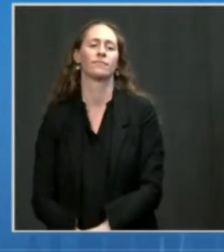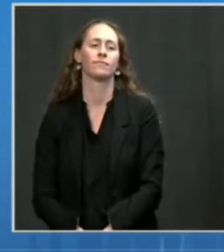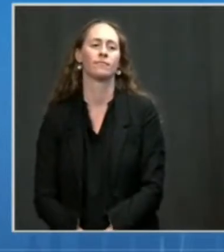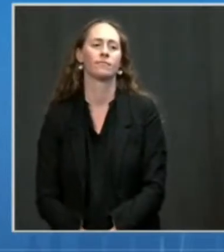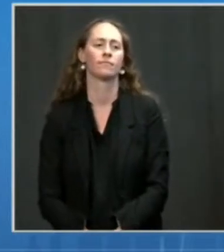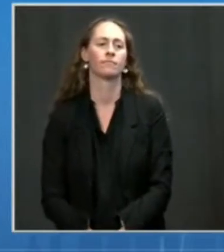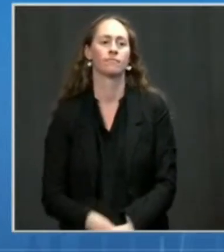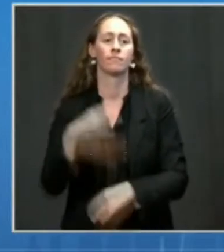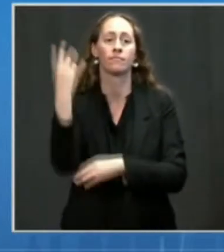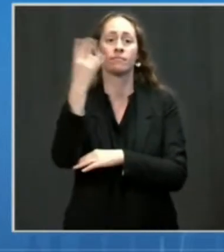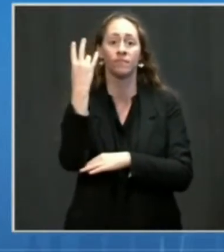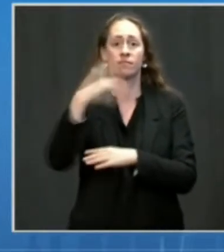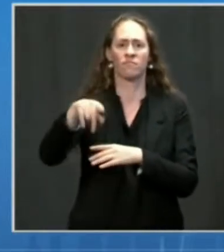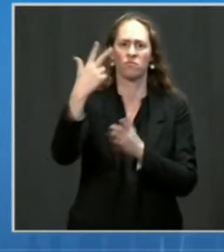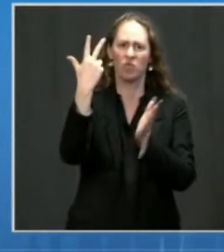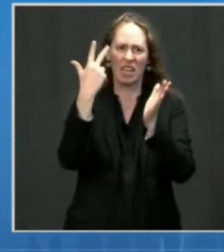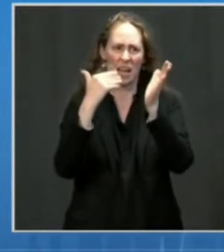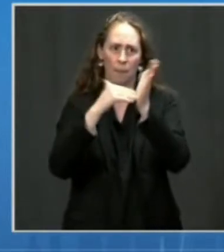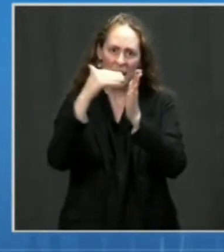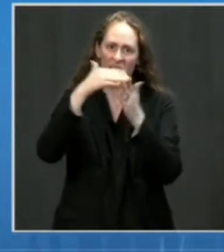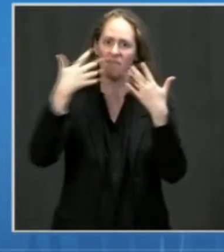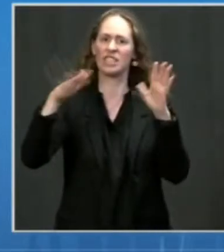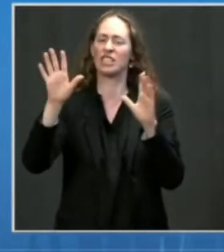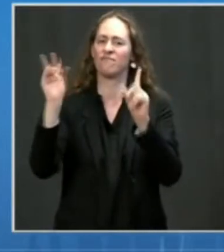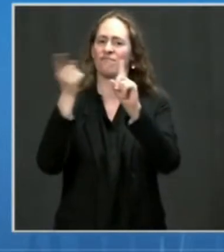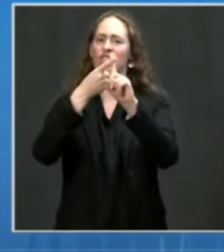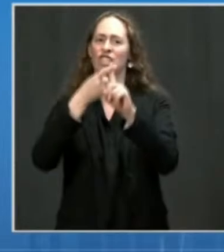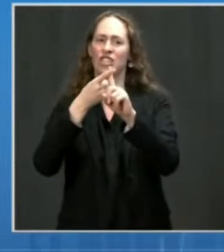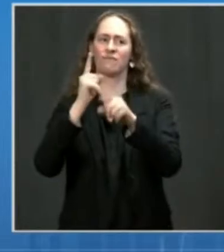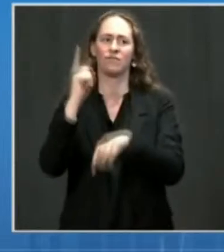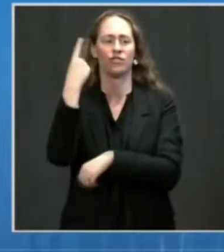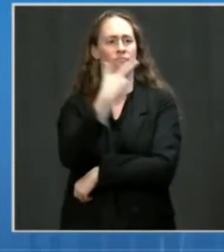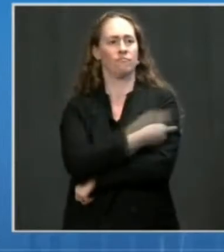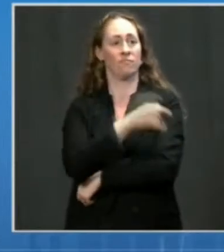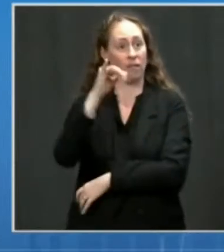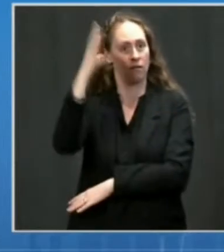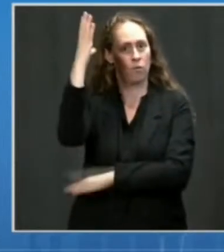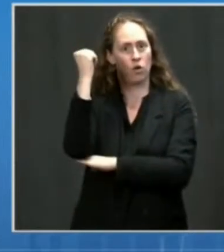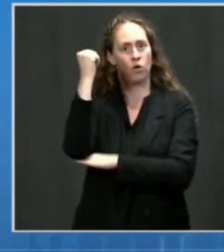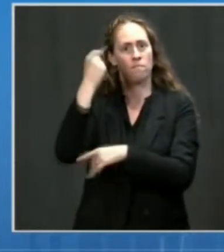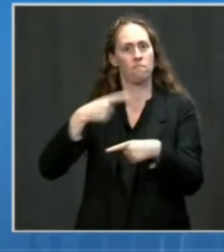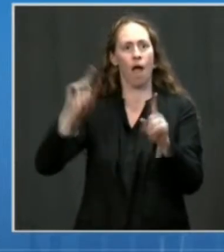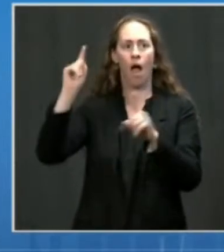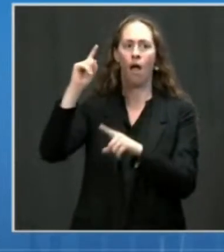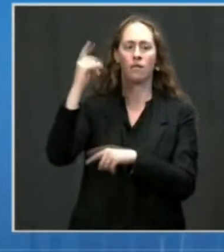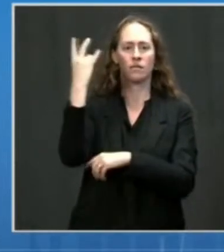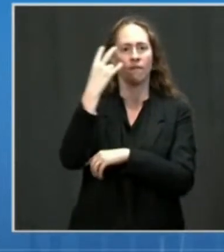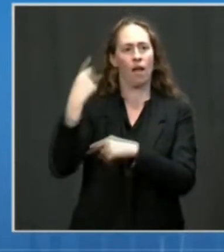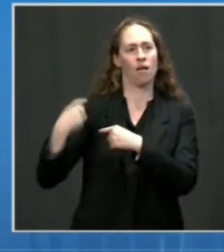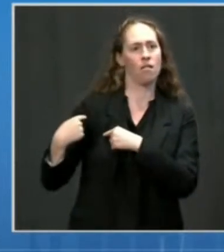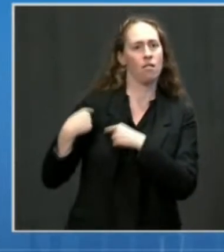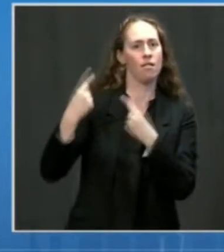VACCINATED EACH AND EVERY DAY.